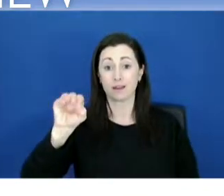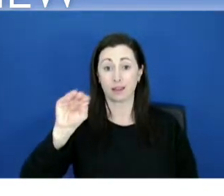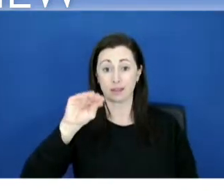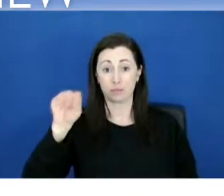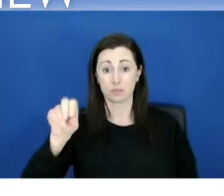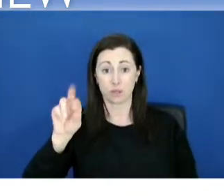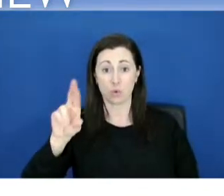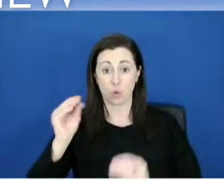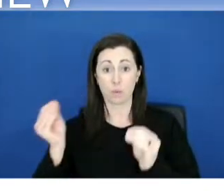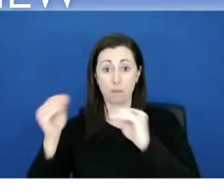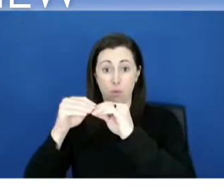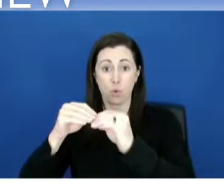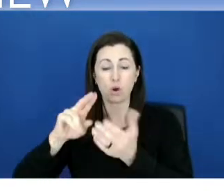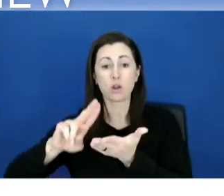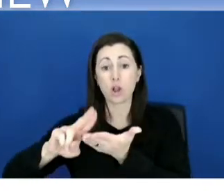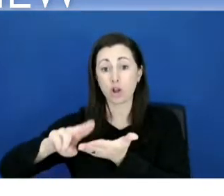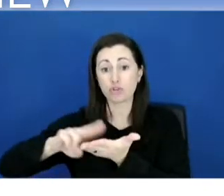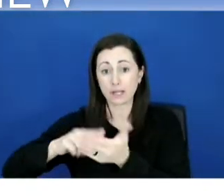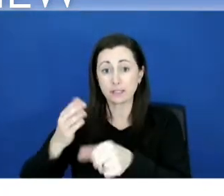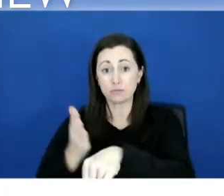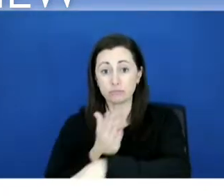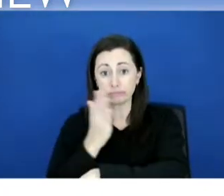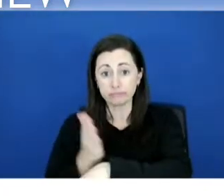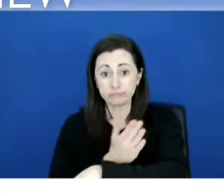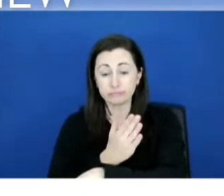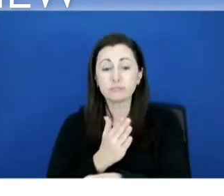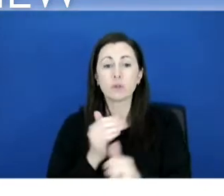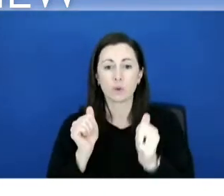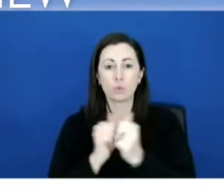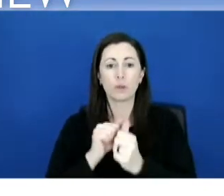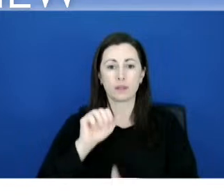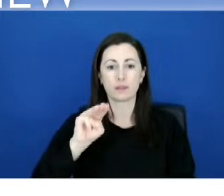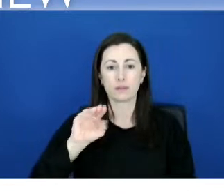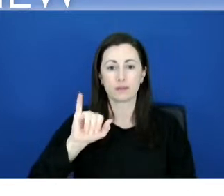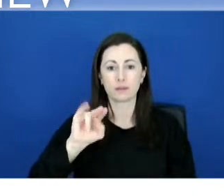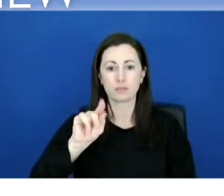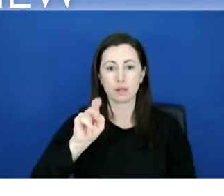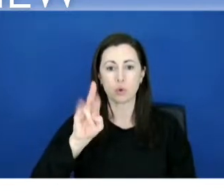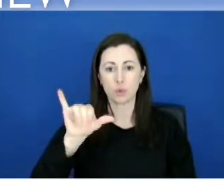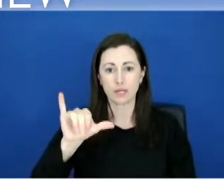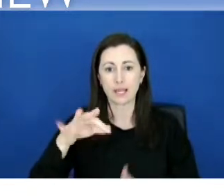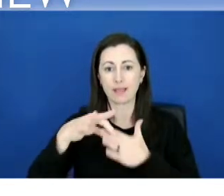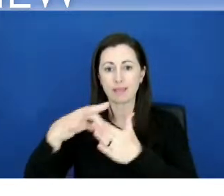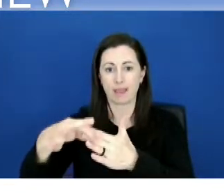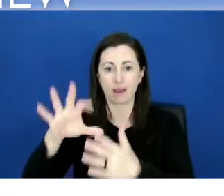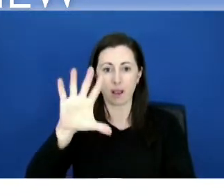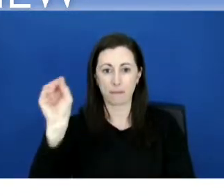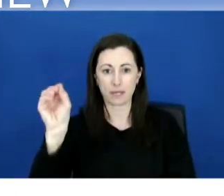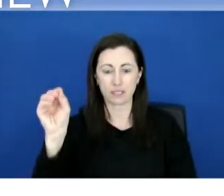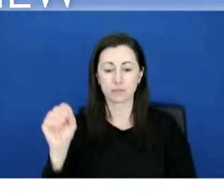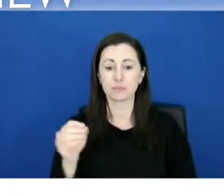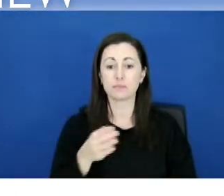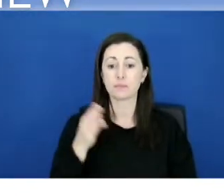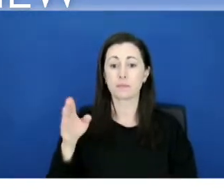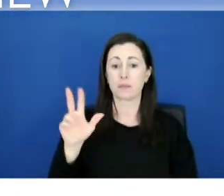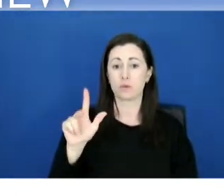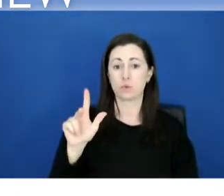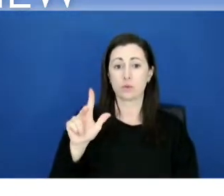SERVICES THAT I MENTIONED EARLIER AND 90 PERCENT OR MORE OF CONTRACTED RENOVATIONS ARE